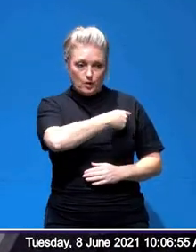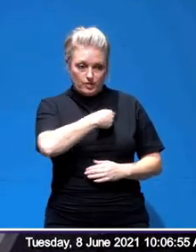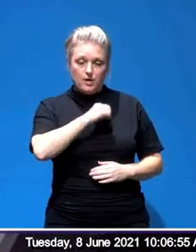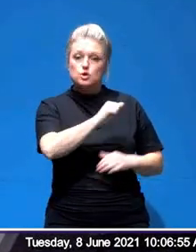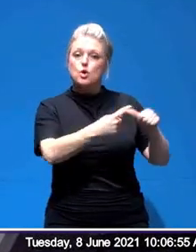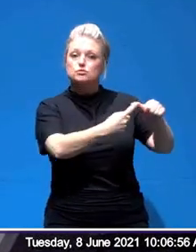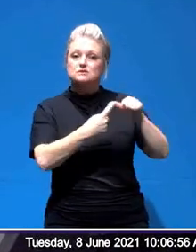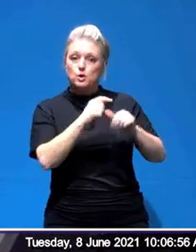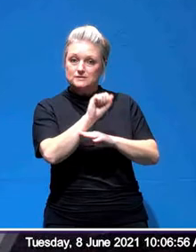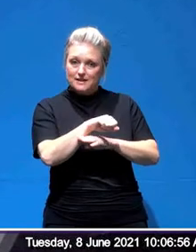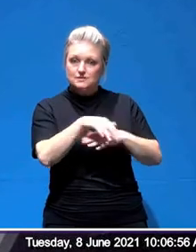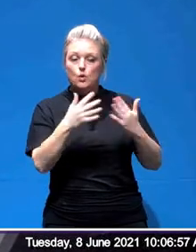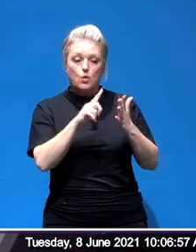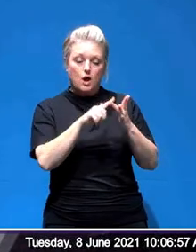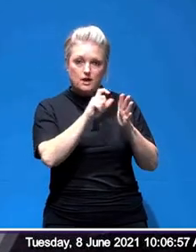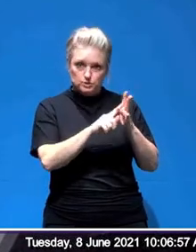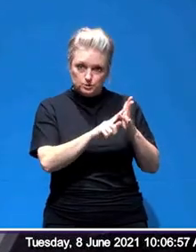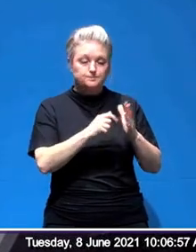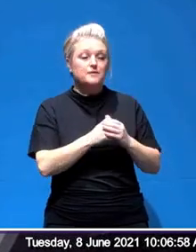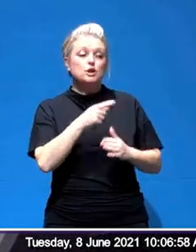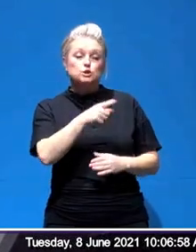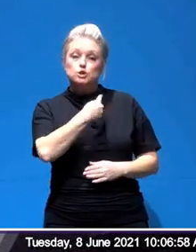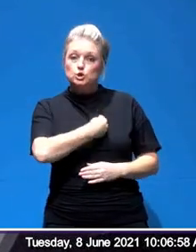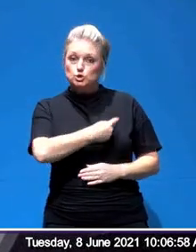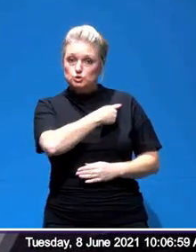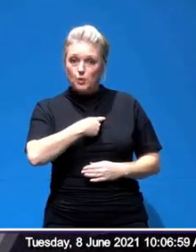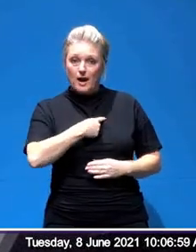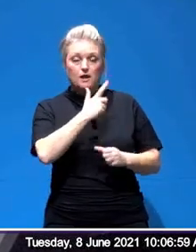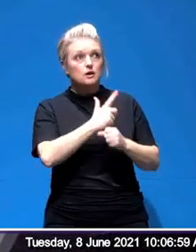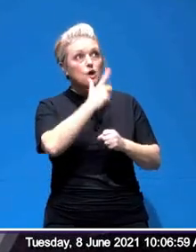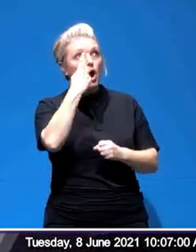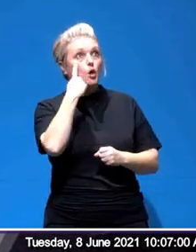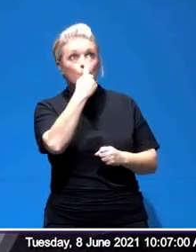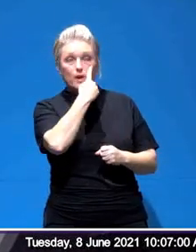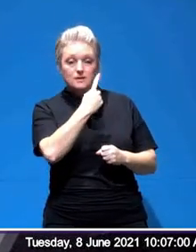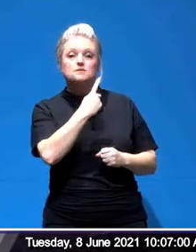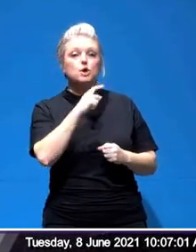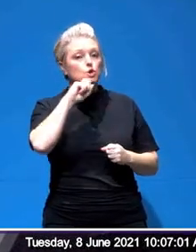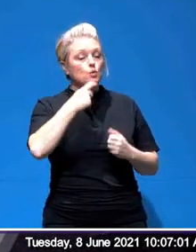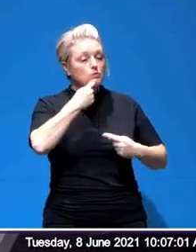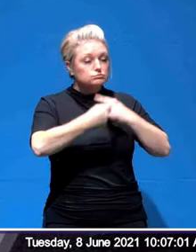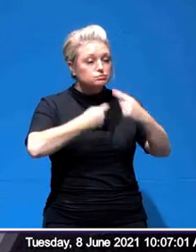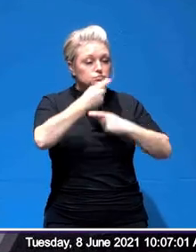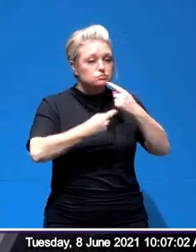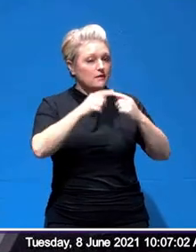Do you swear by Almighty God that the evidence which you shall give will be the truth, the whole truth and nothing but the truth?